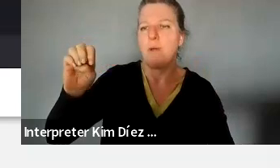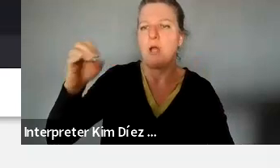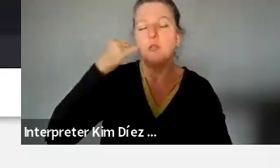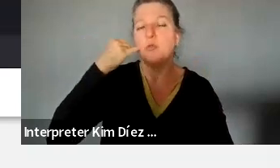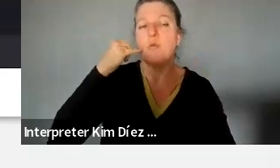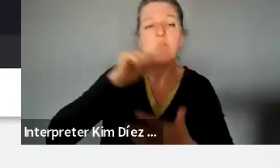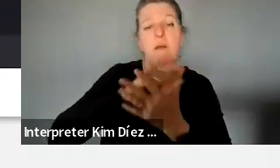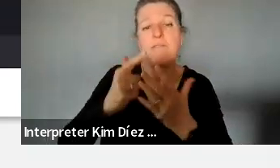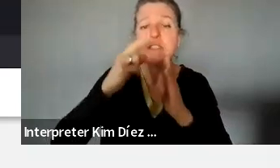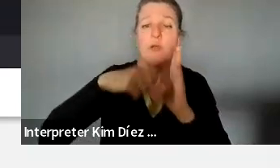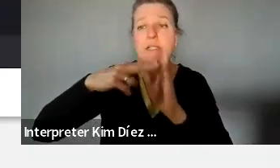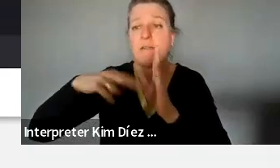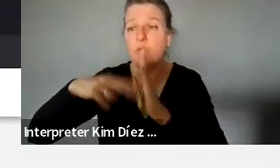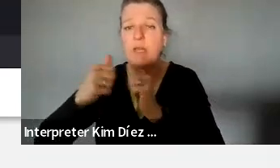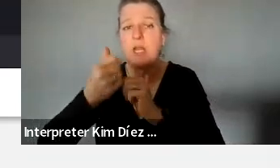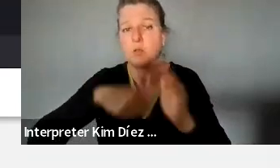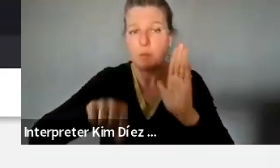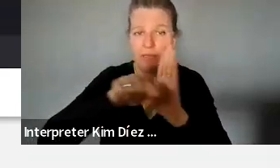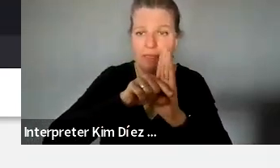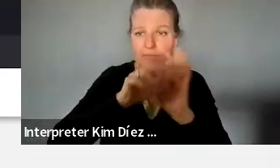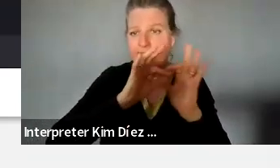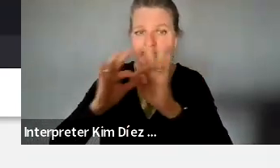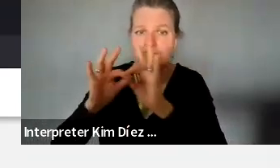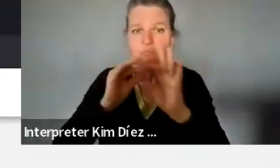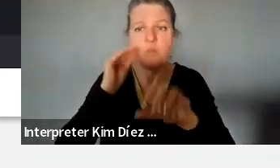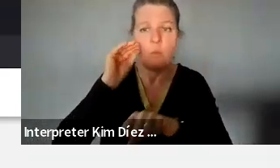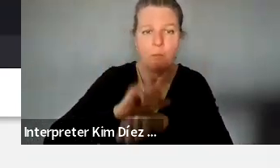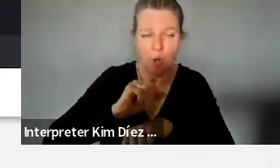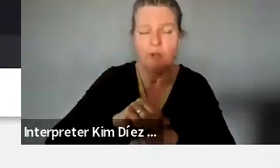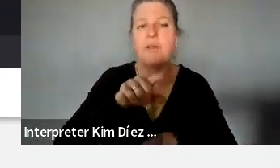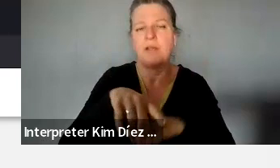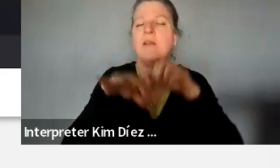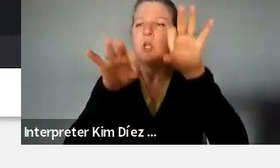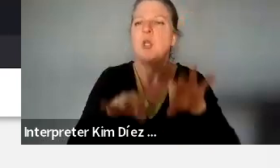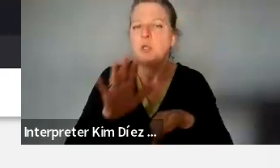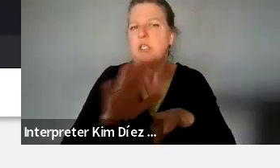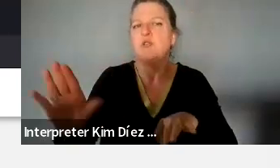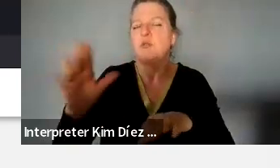with assignments or something like that. This is the section where you will describe your assignment or your module